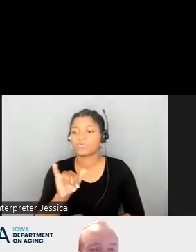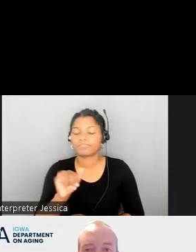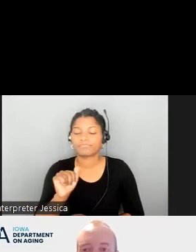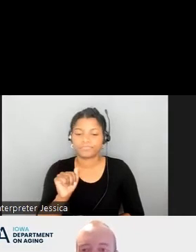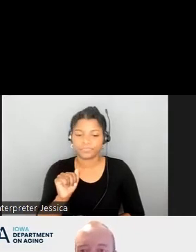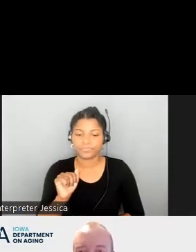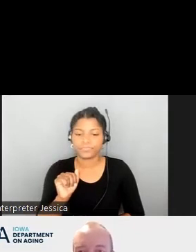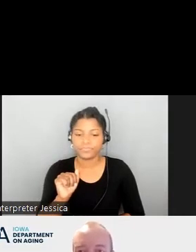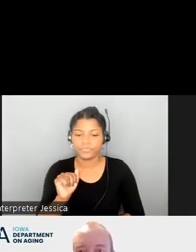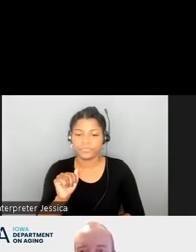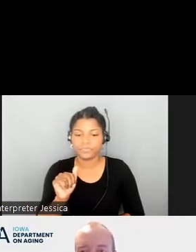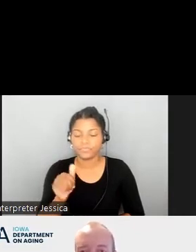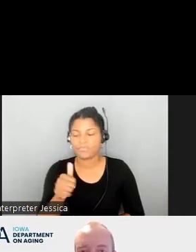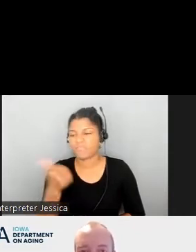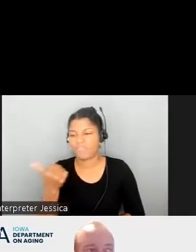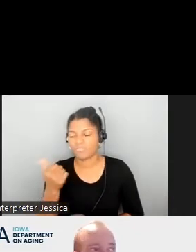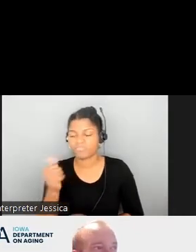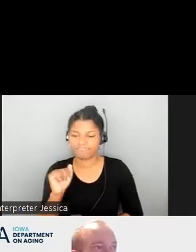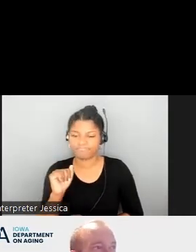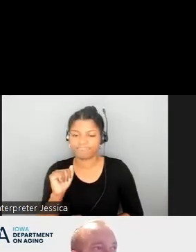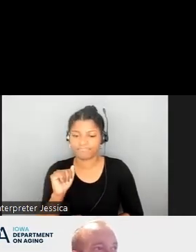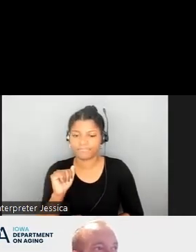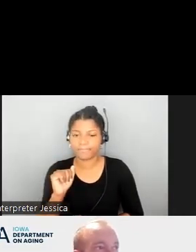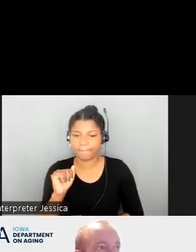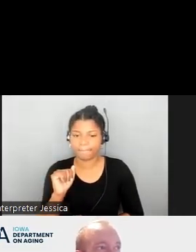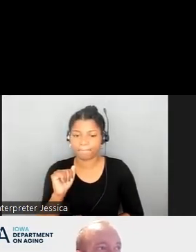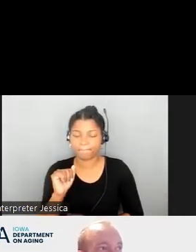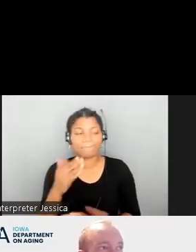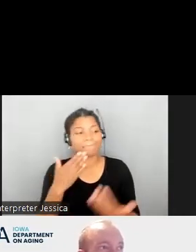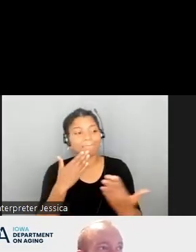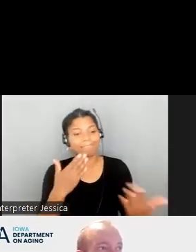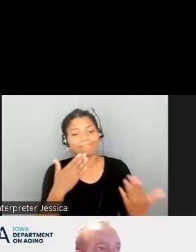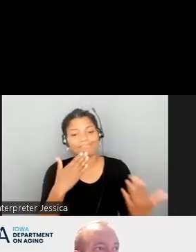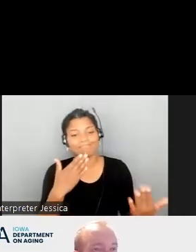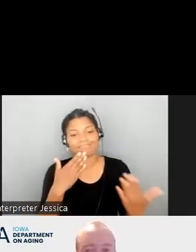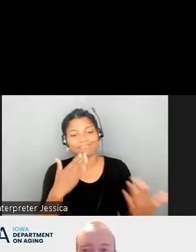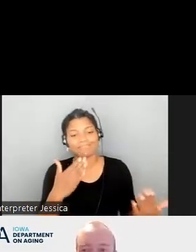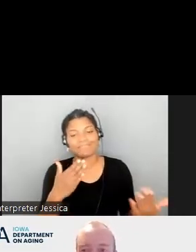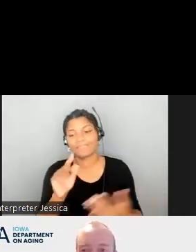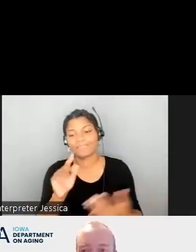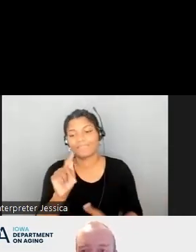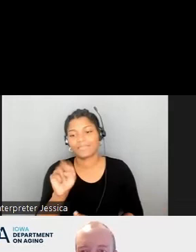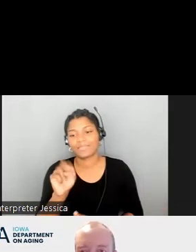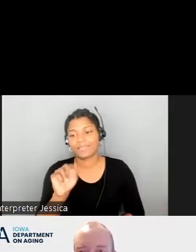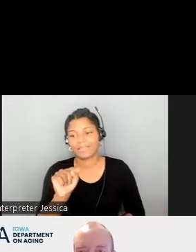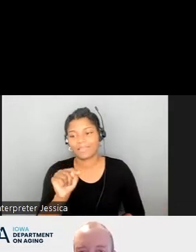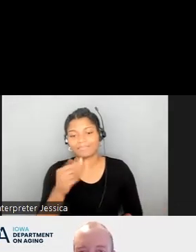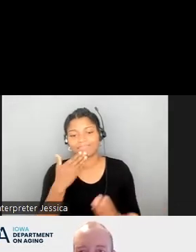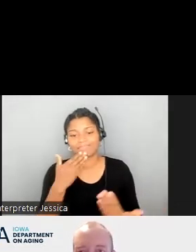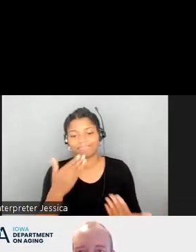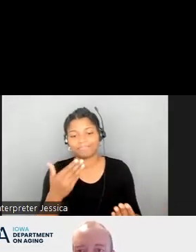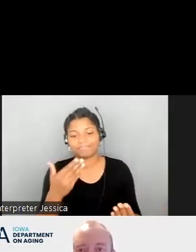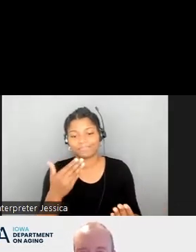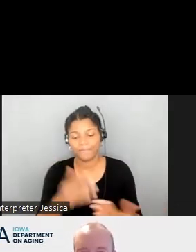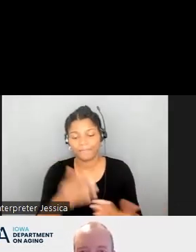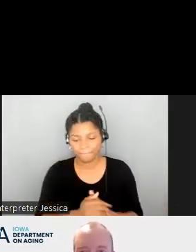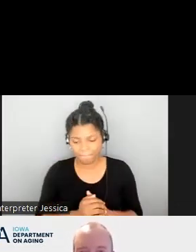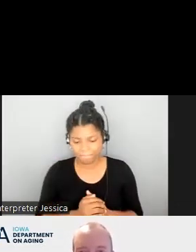Thank you for that presentation.